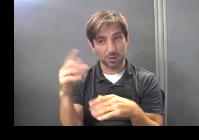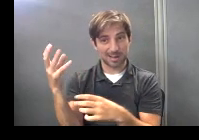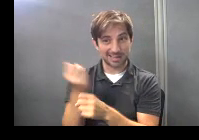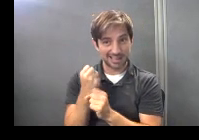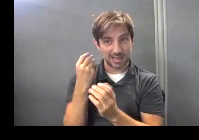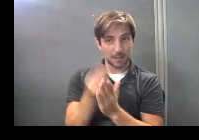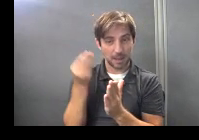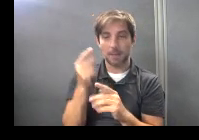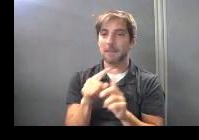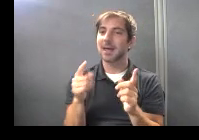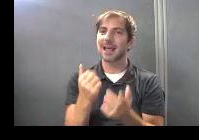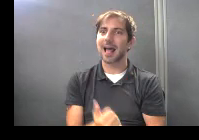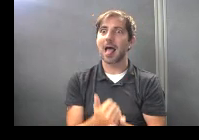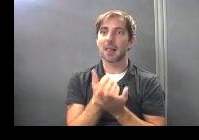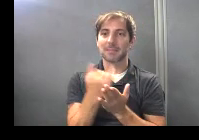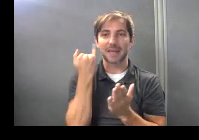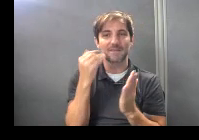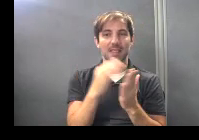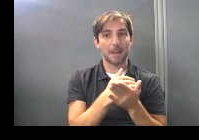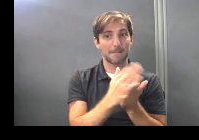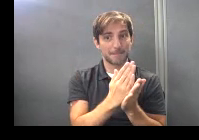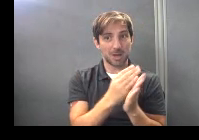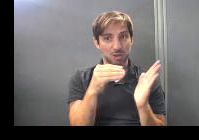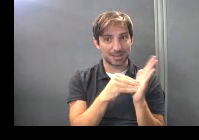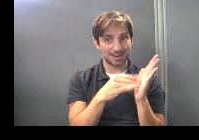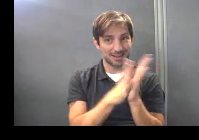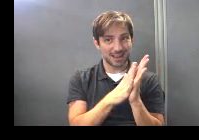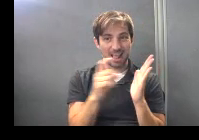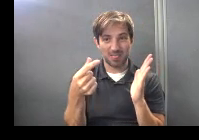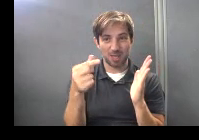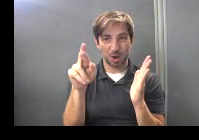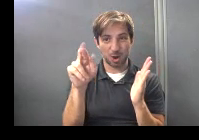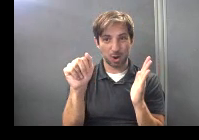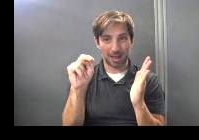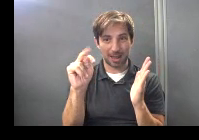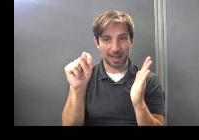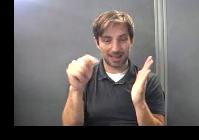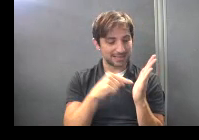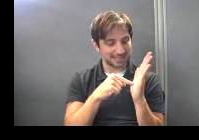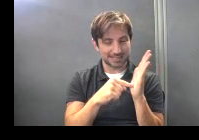HELPFUL IF THE BUDGET IN THE GRANT, IF THERE IS A LINE ITEM IN THE BUDGET SPECIFICALLY